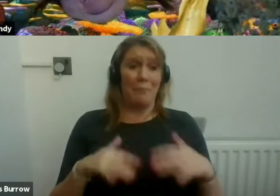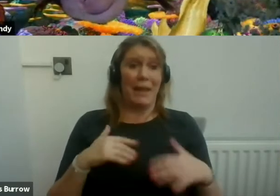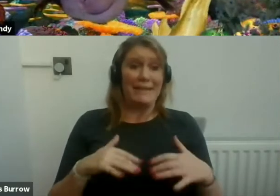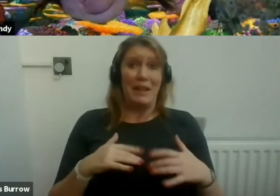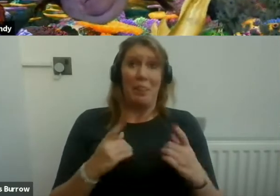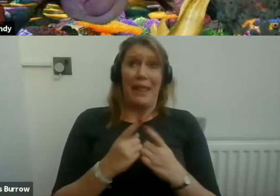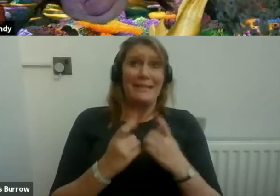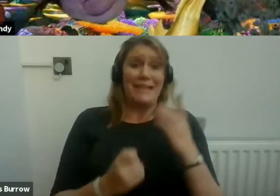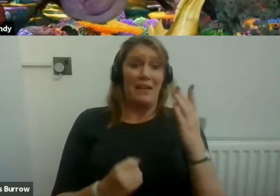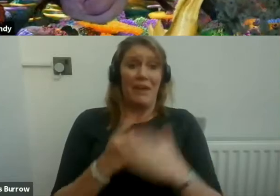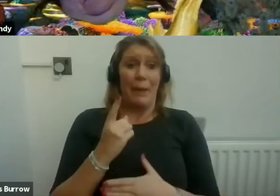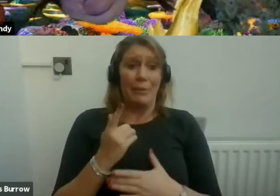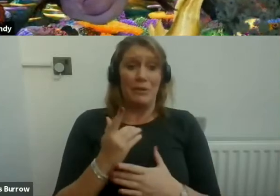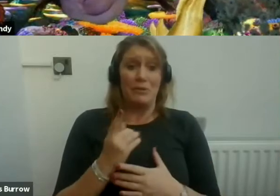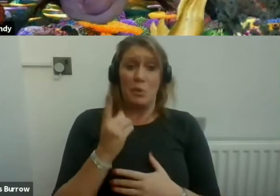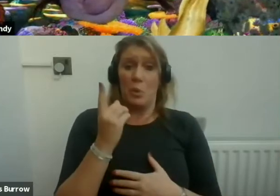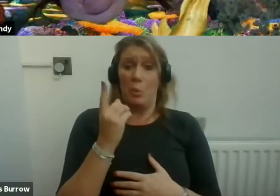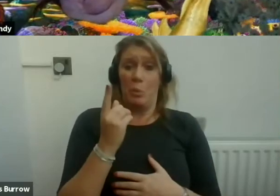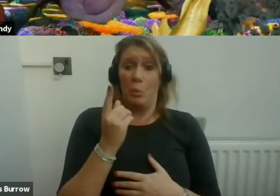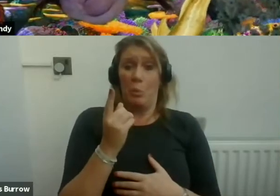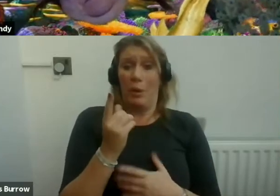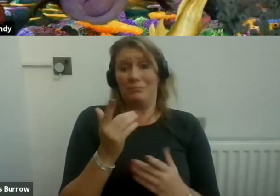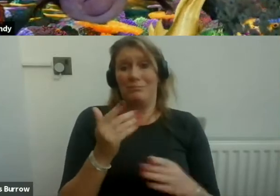happening to piece of work that was almost